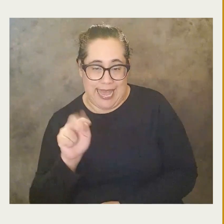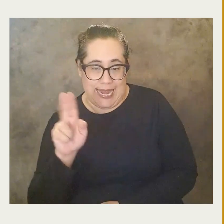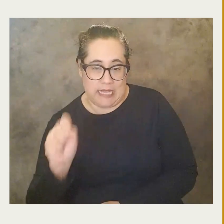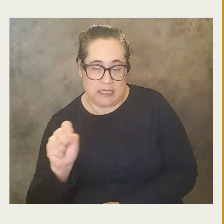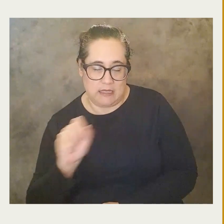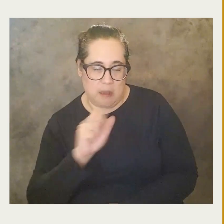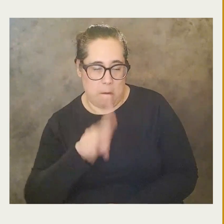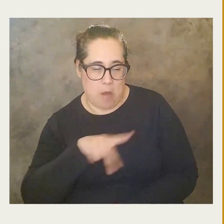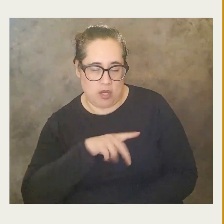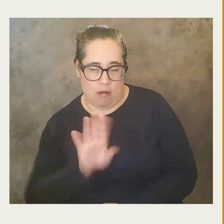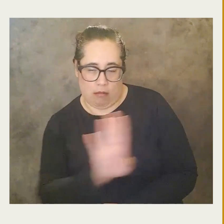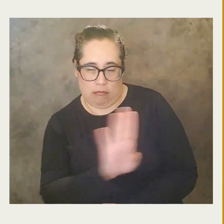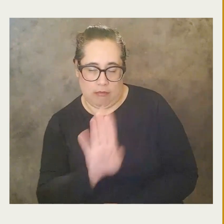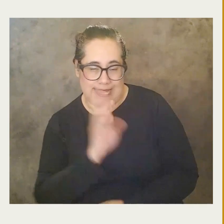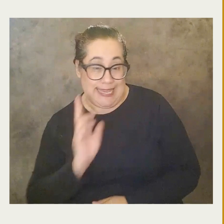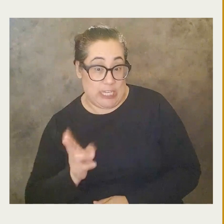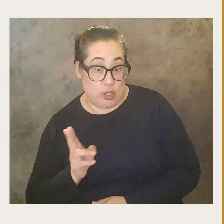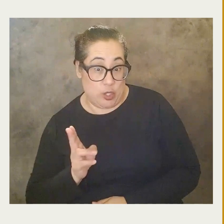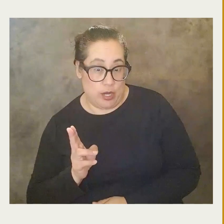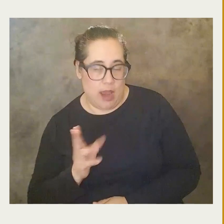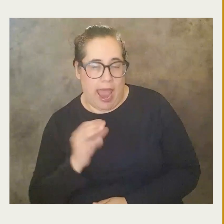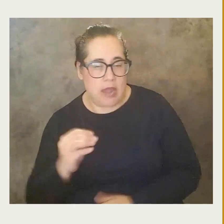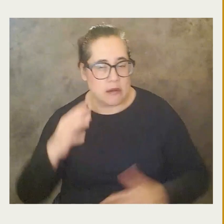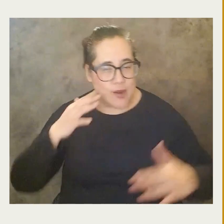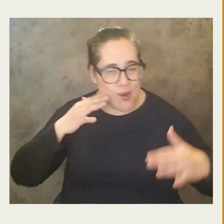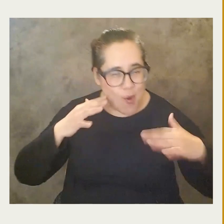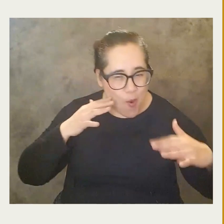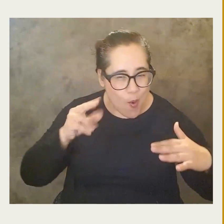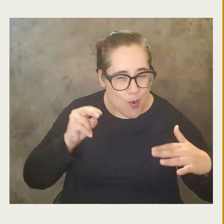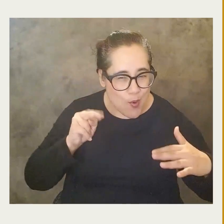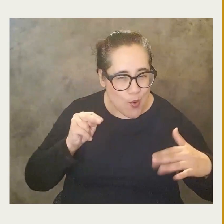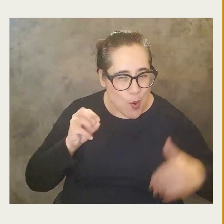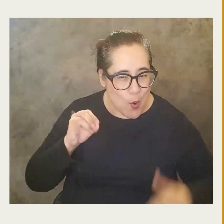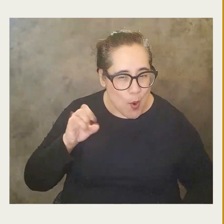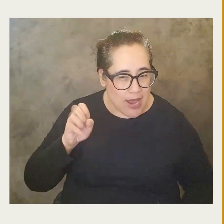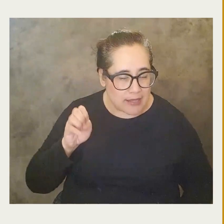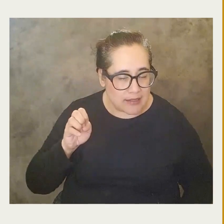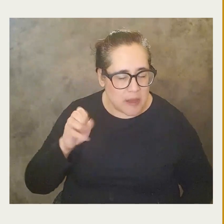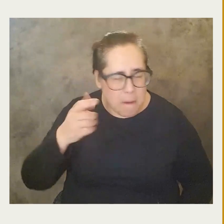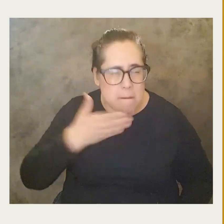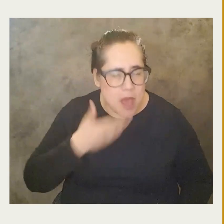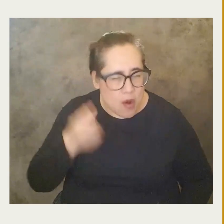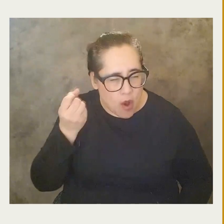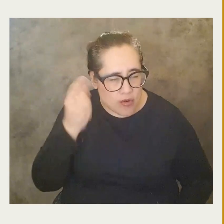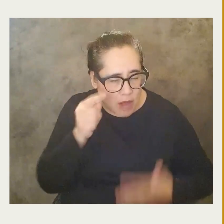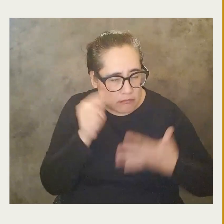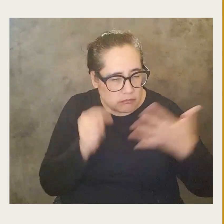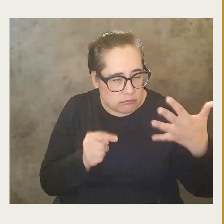personal history, and noise. To better understand these aspects,